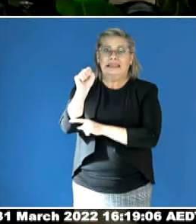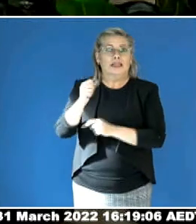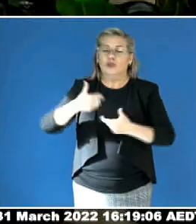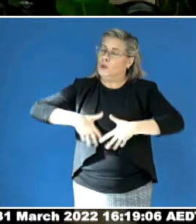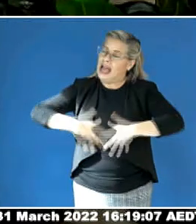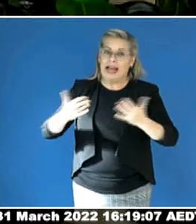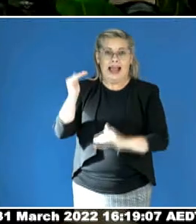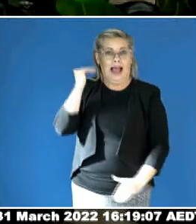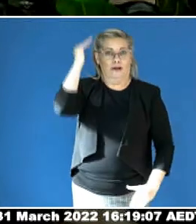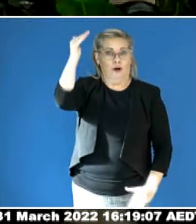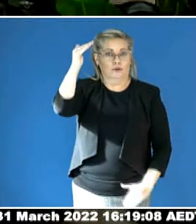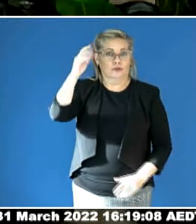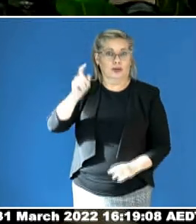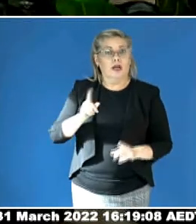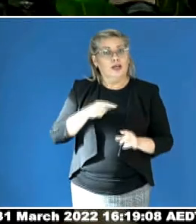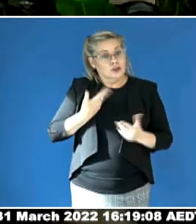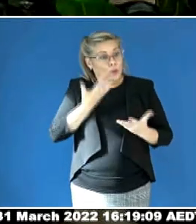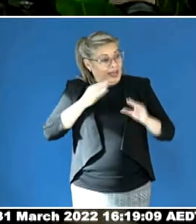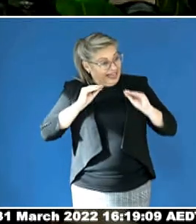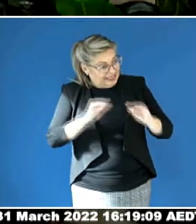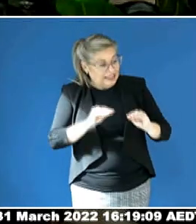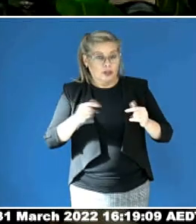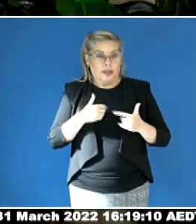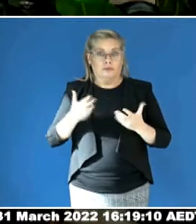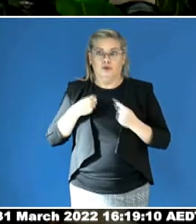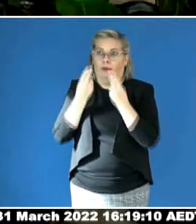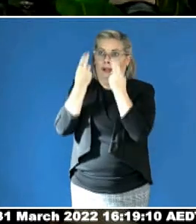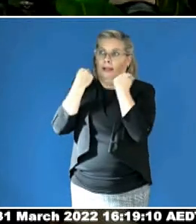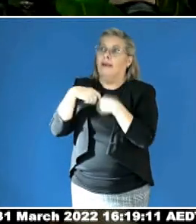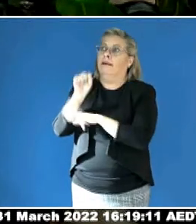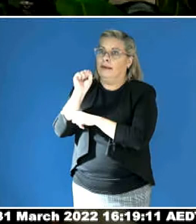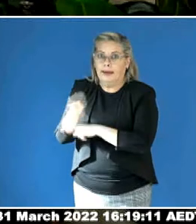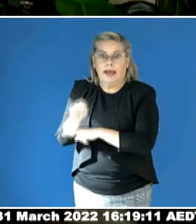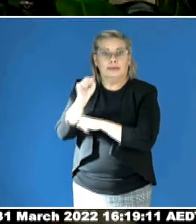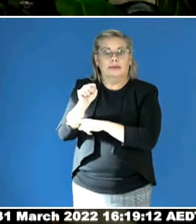acquiescing to their submission to a compliance award structure that can be perverted and abused to harm them.